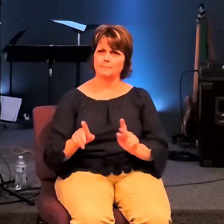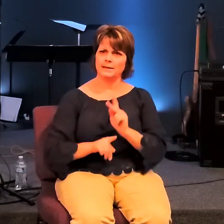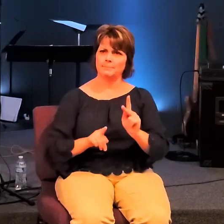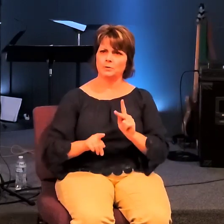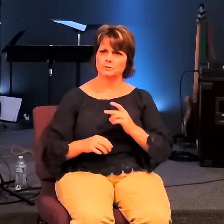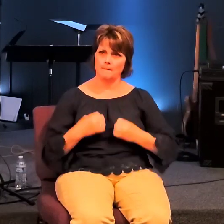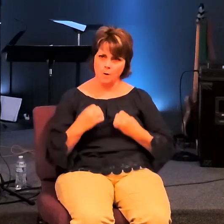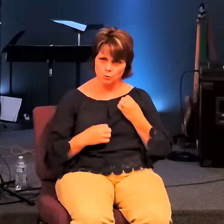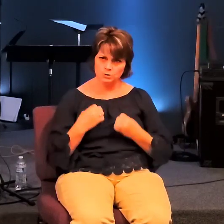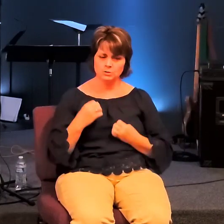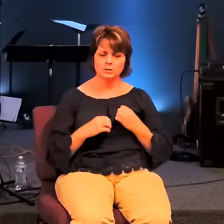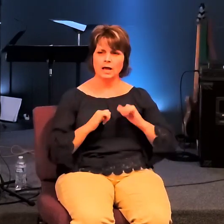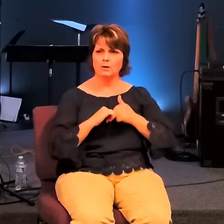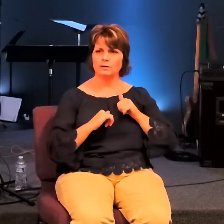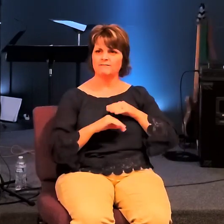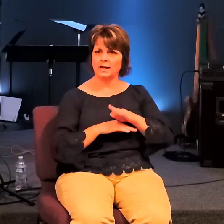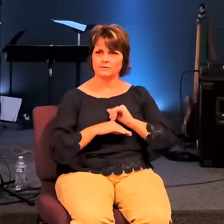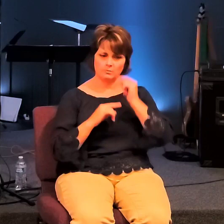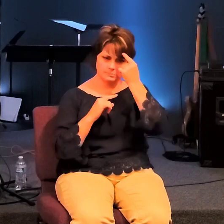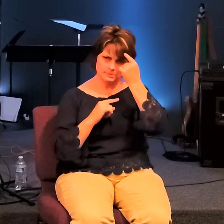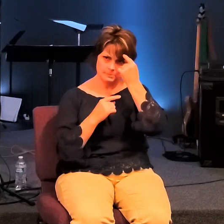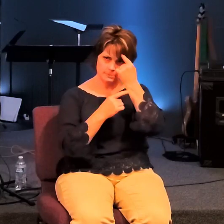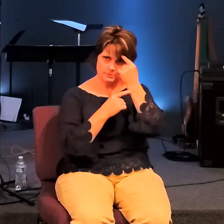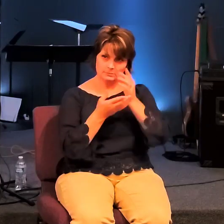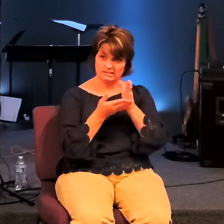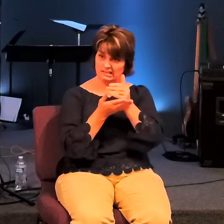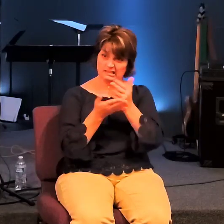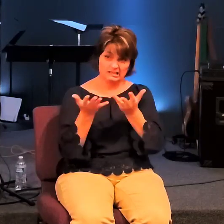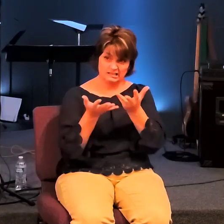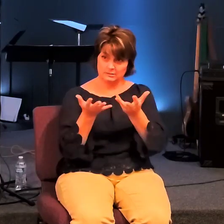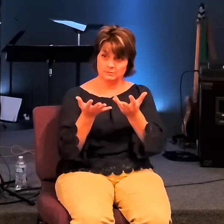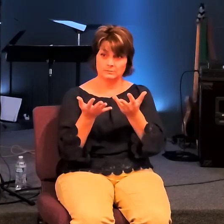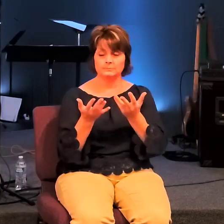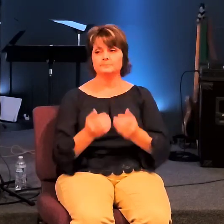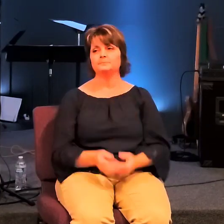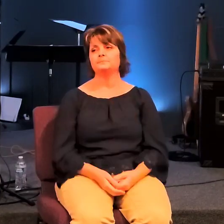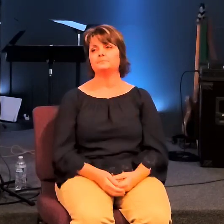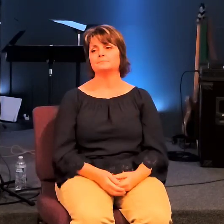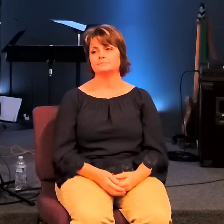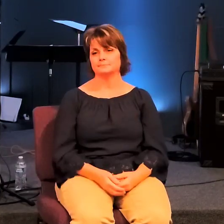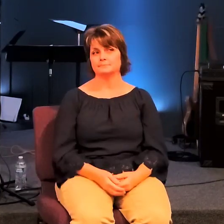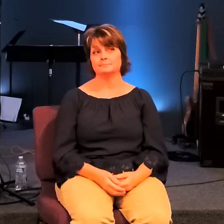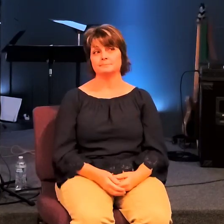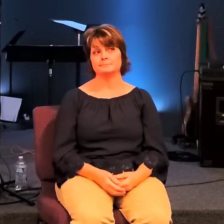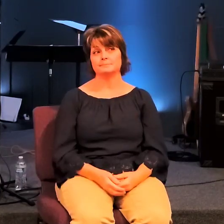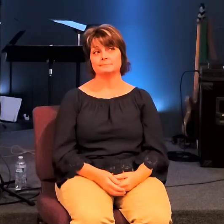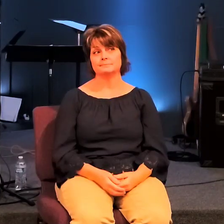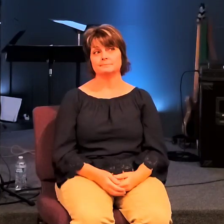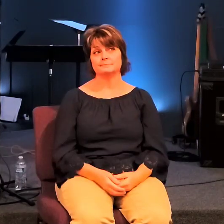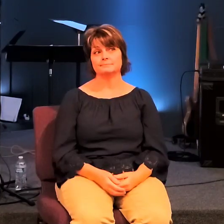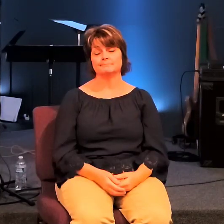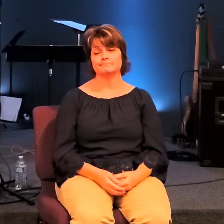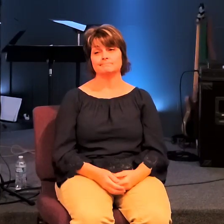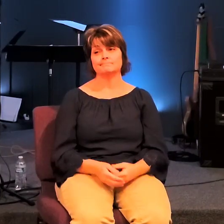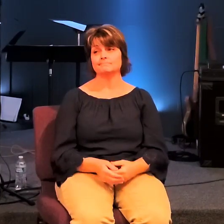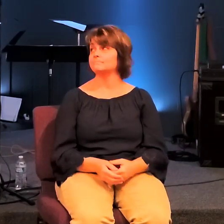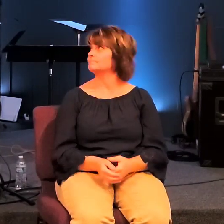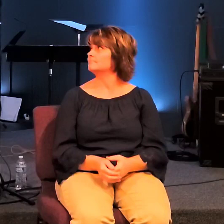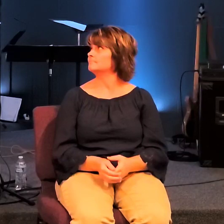being separated from the people that they care about and the truth is depending on your